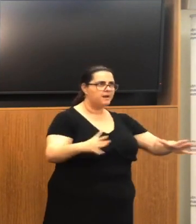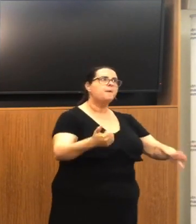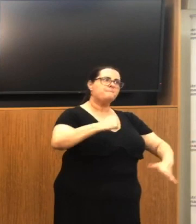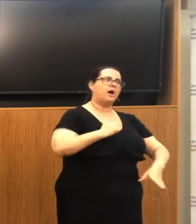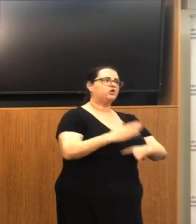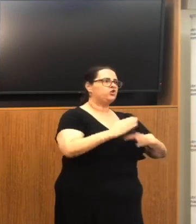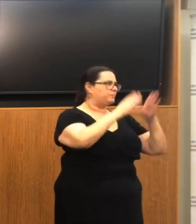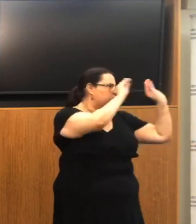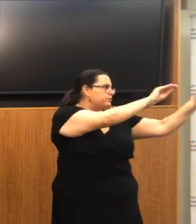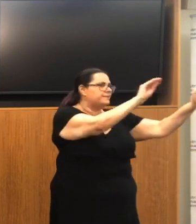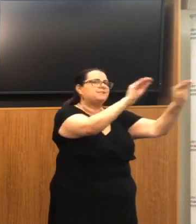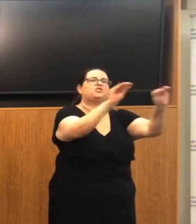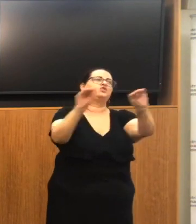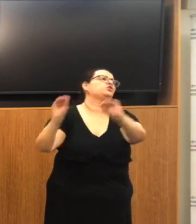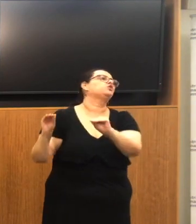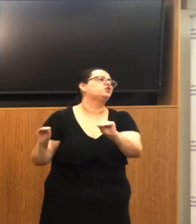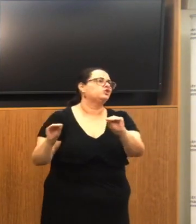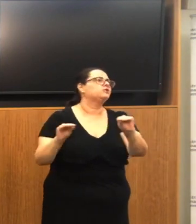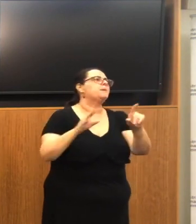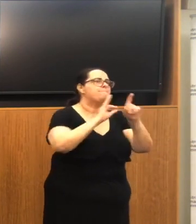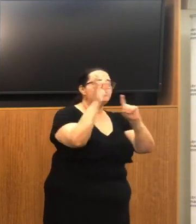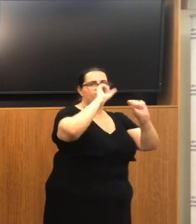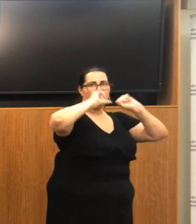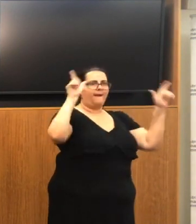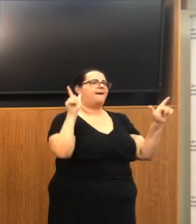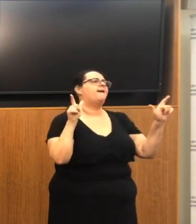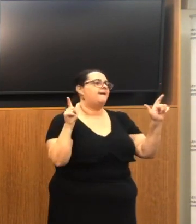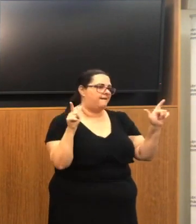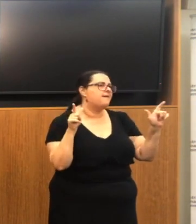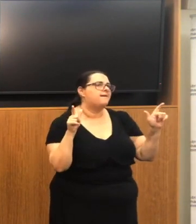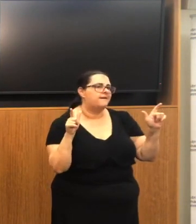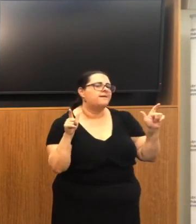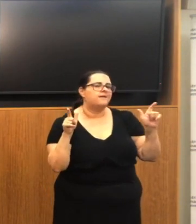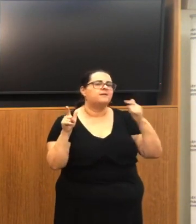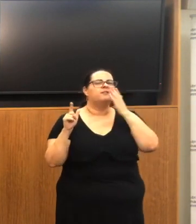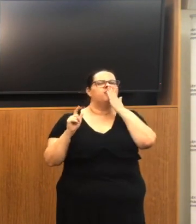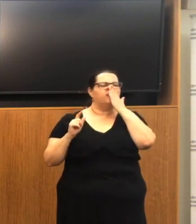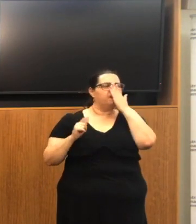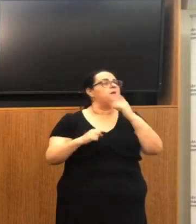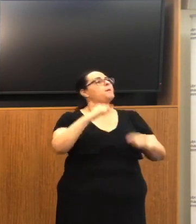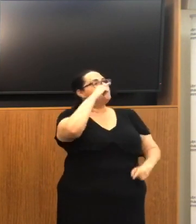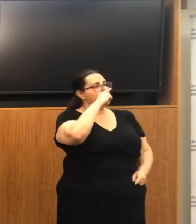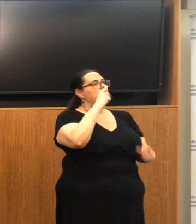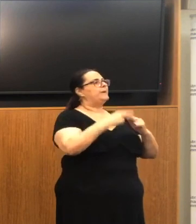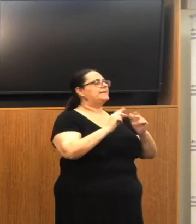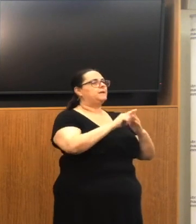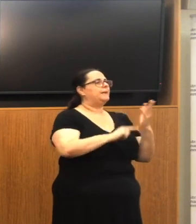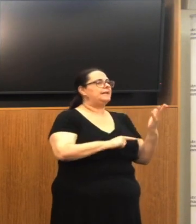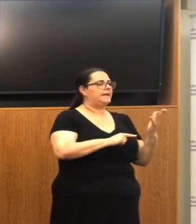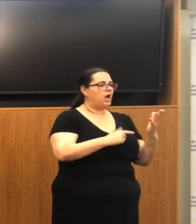I have to tell people that people with disabilities are not just their disability.